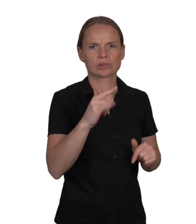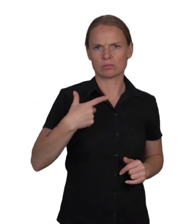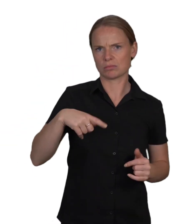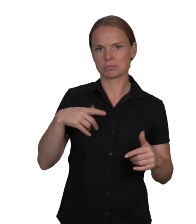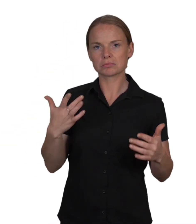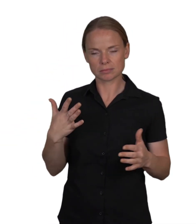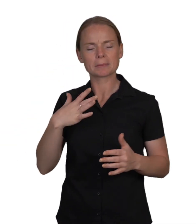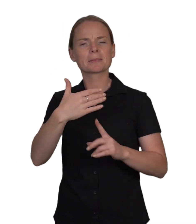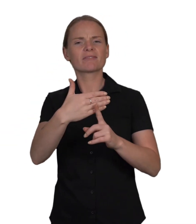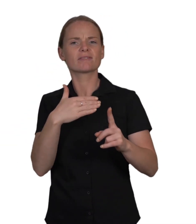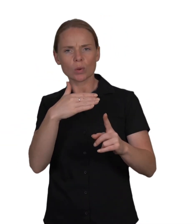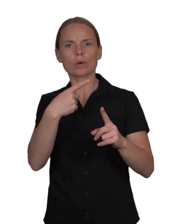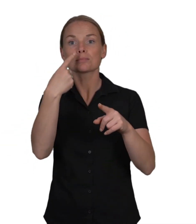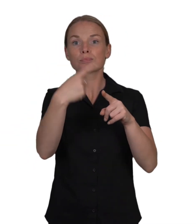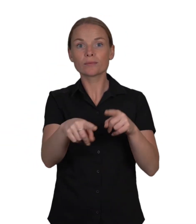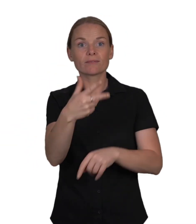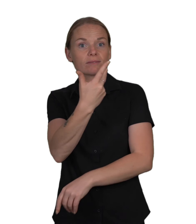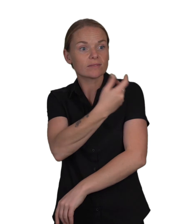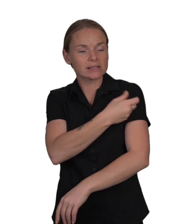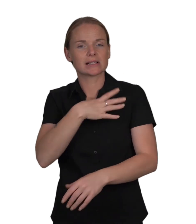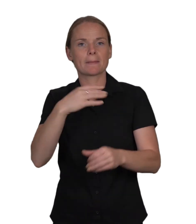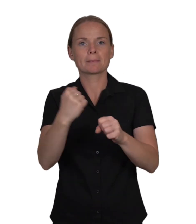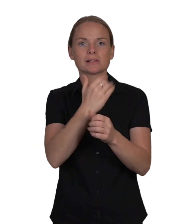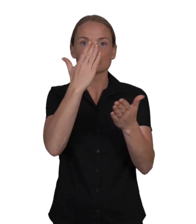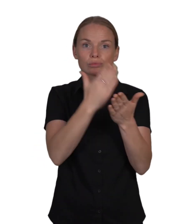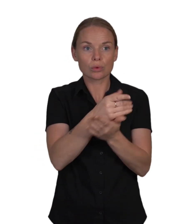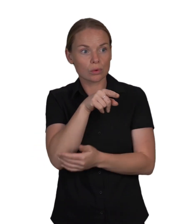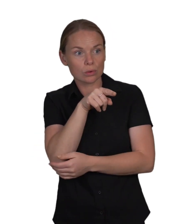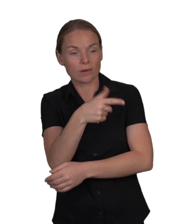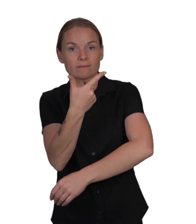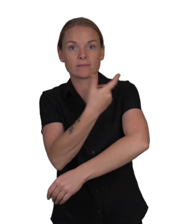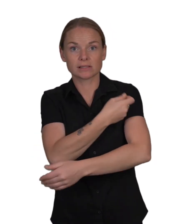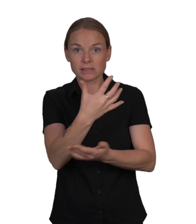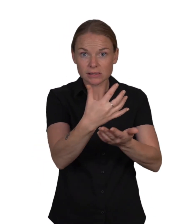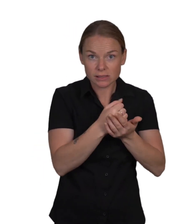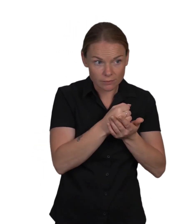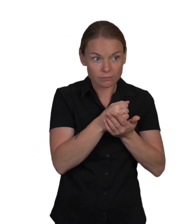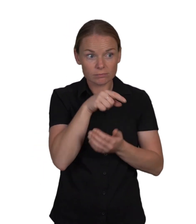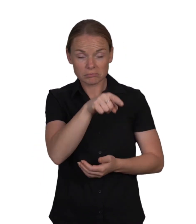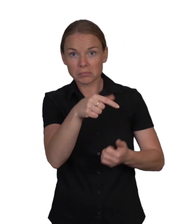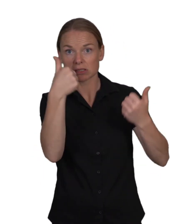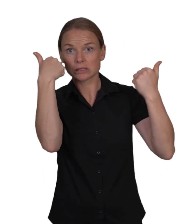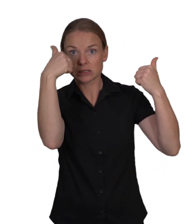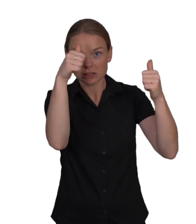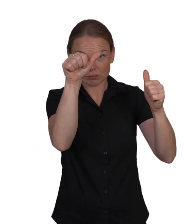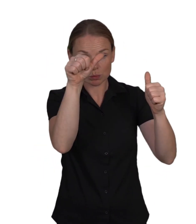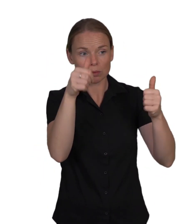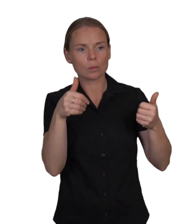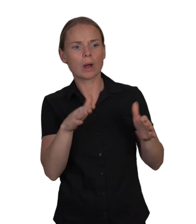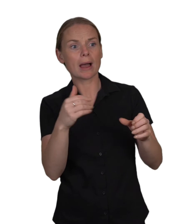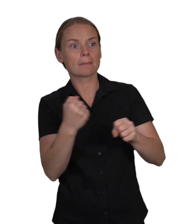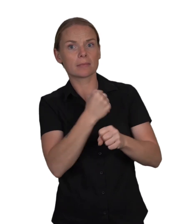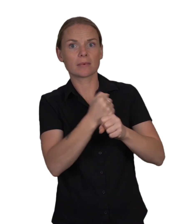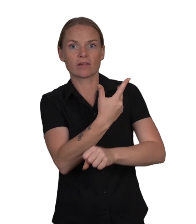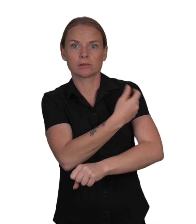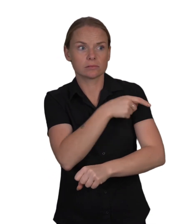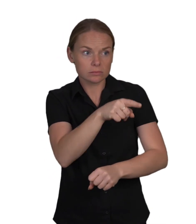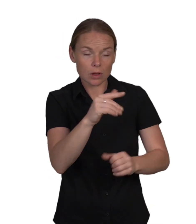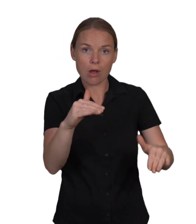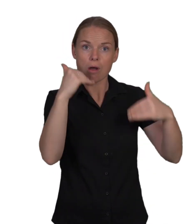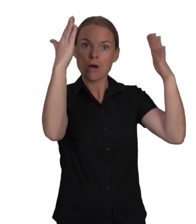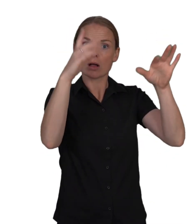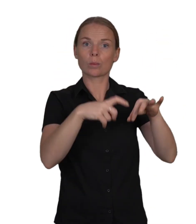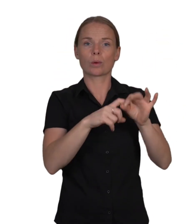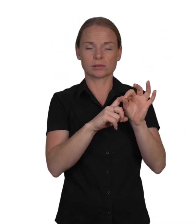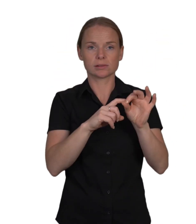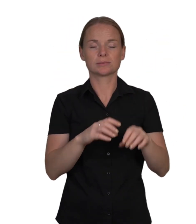This ensures that, in order for a vaccine to be approved, it is safe, effective and manufactured to a very high quality standard.